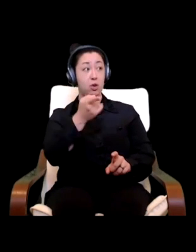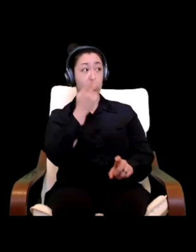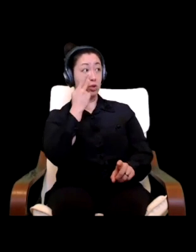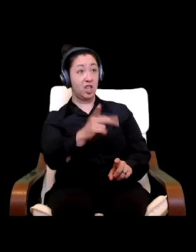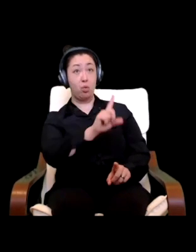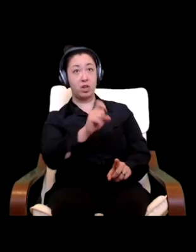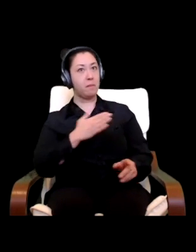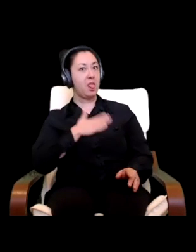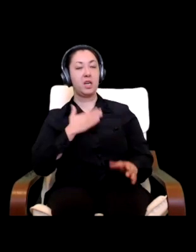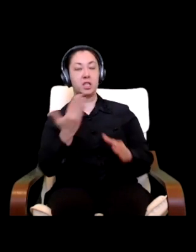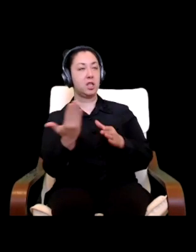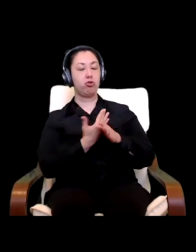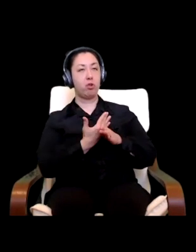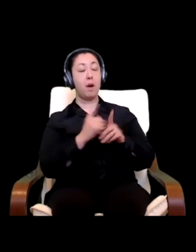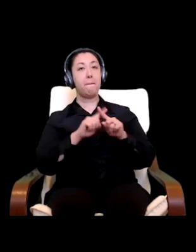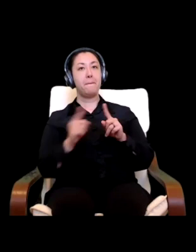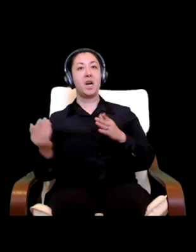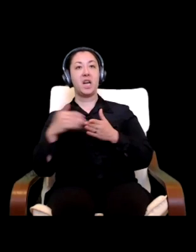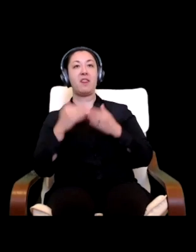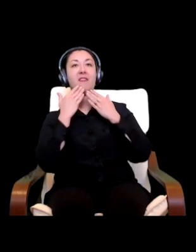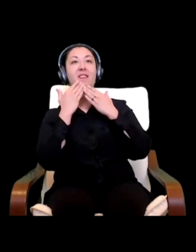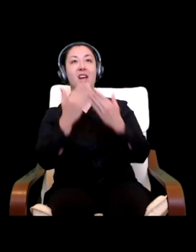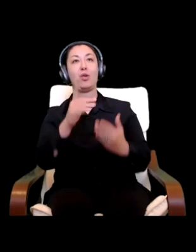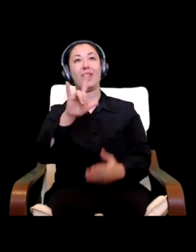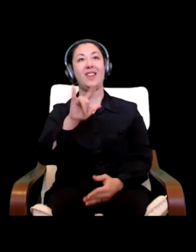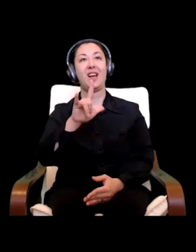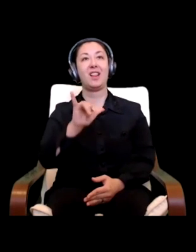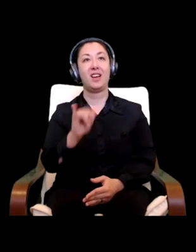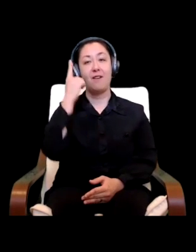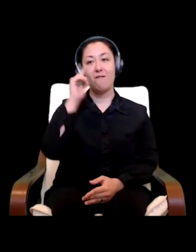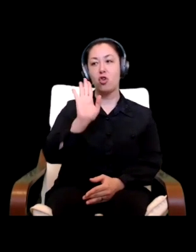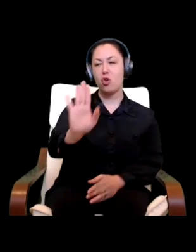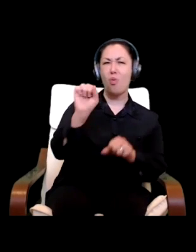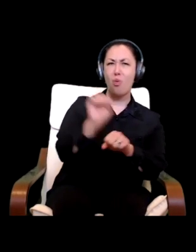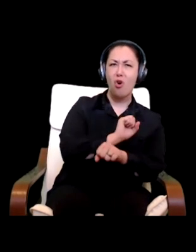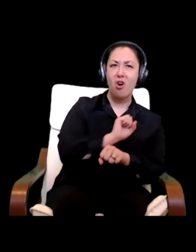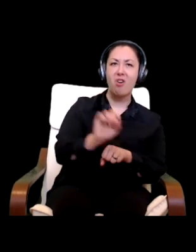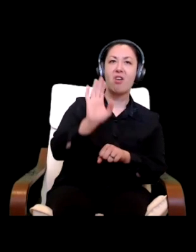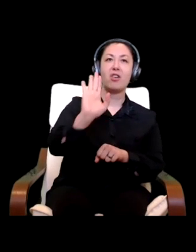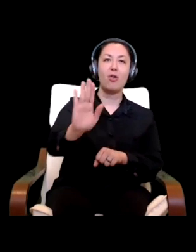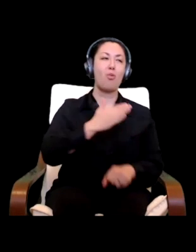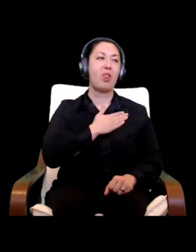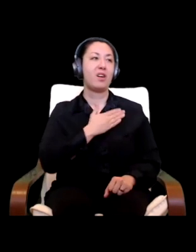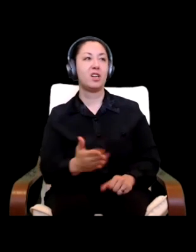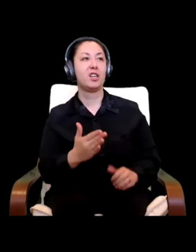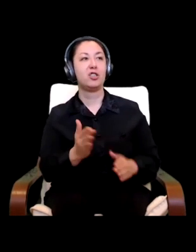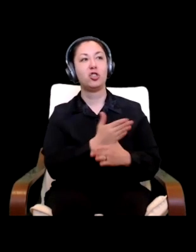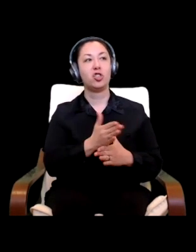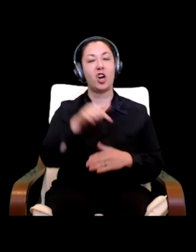thank you for all your work and your willingness to share this great tool for IEP teams when